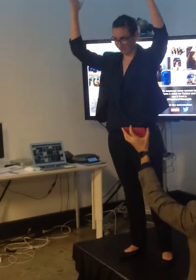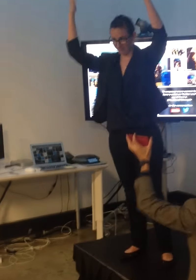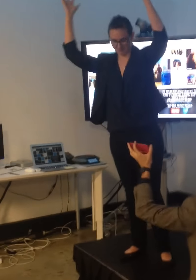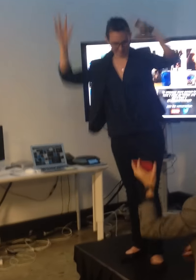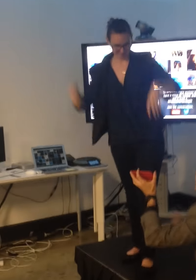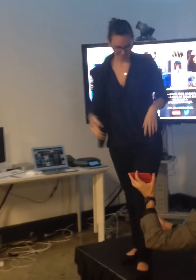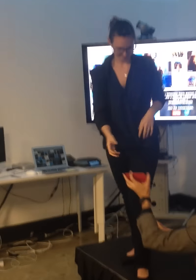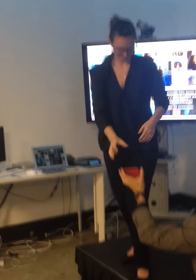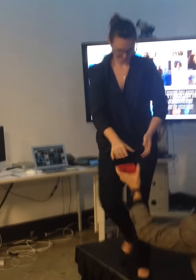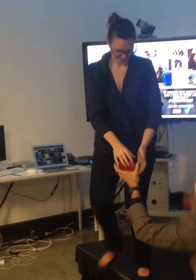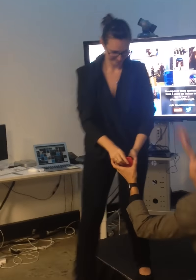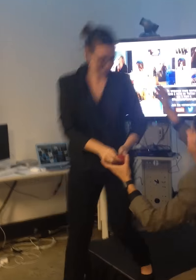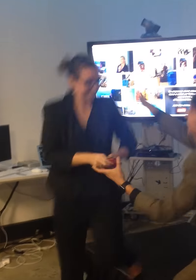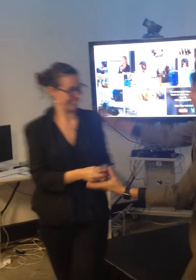AUDIENCE: